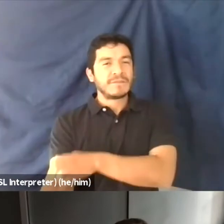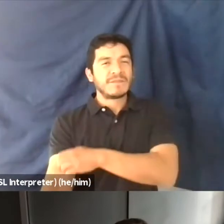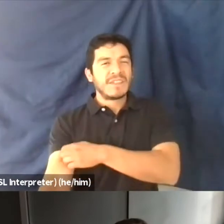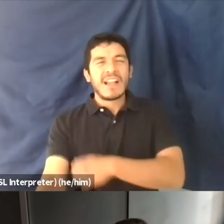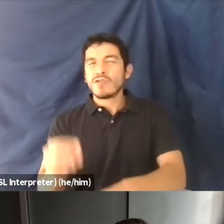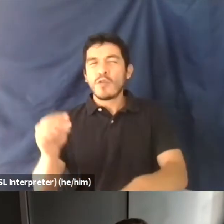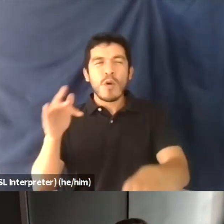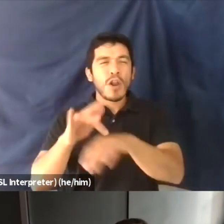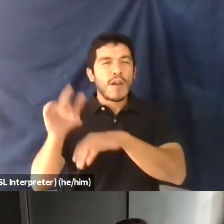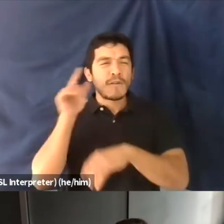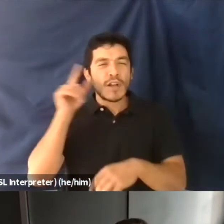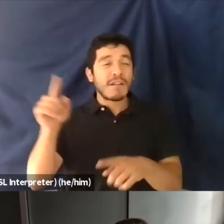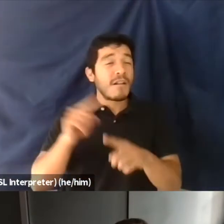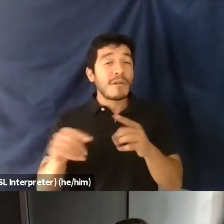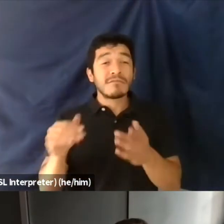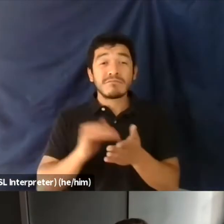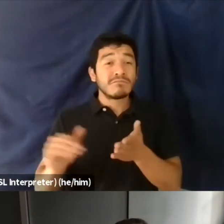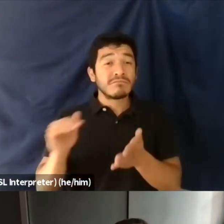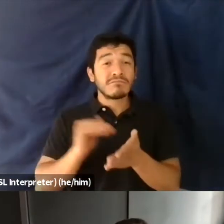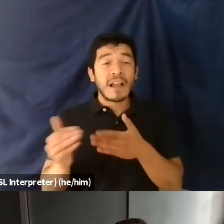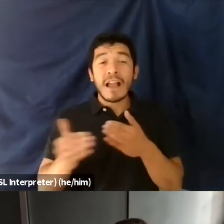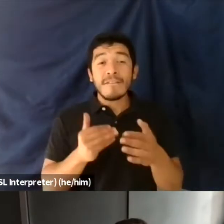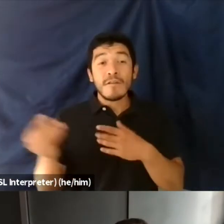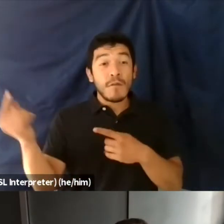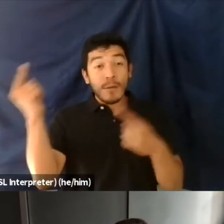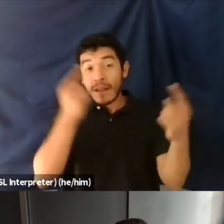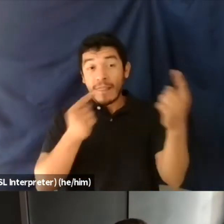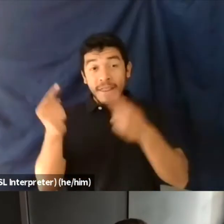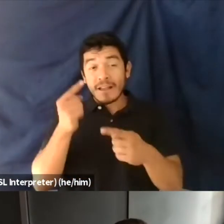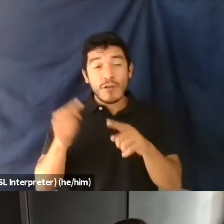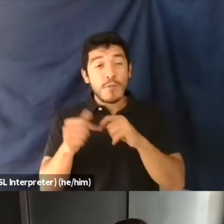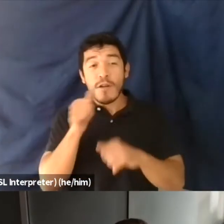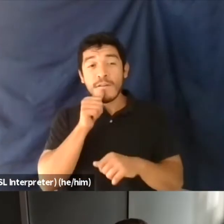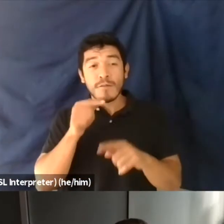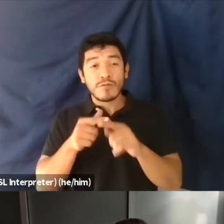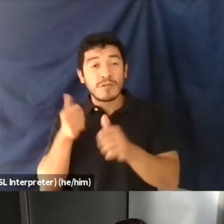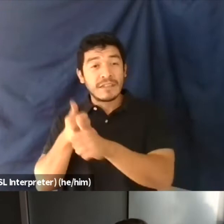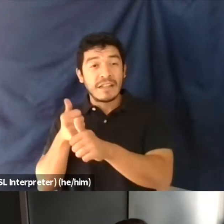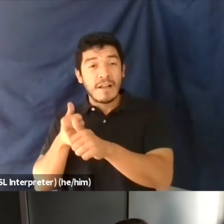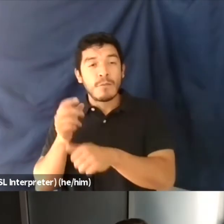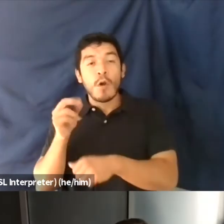And time and time again, while he may have been thinking those things privately to himself and even voice them to me,